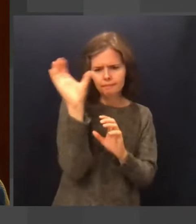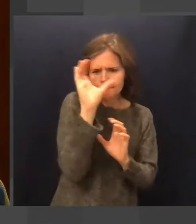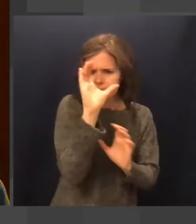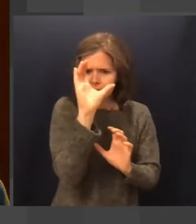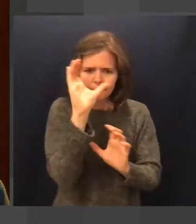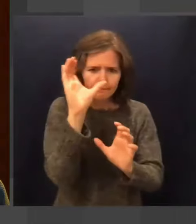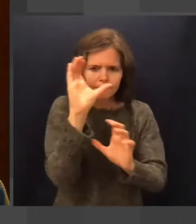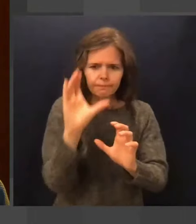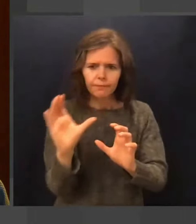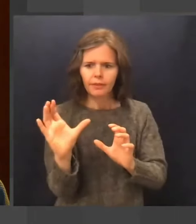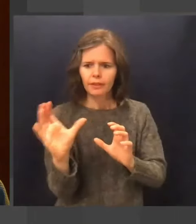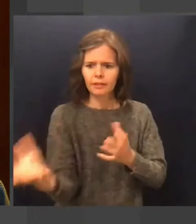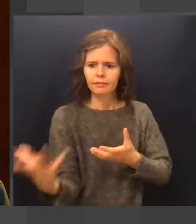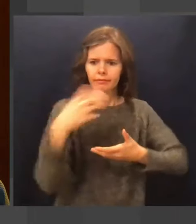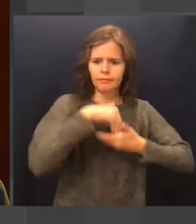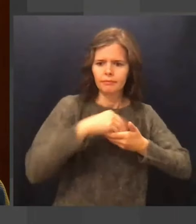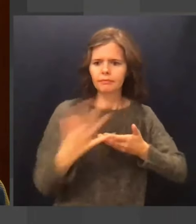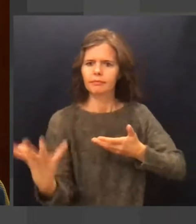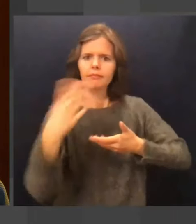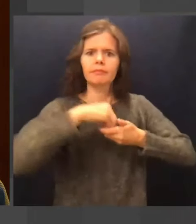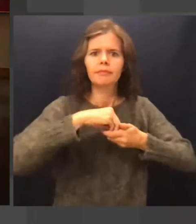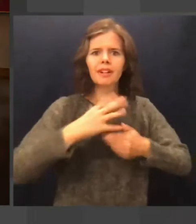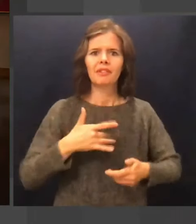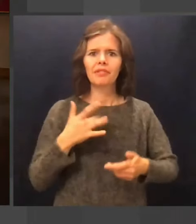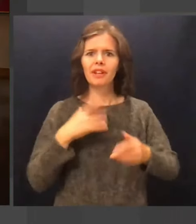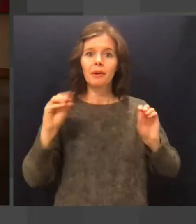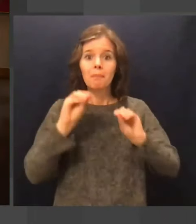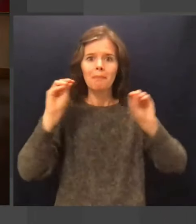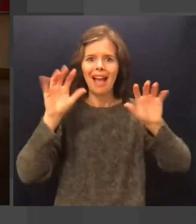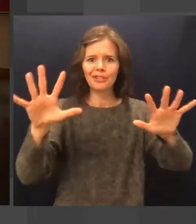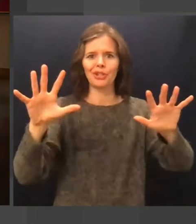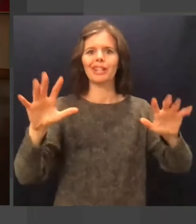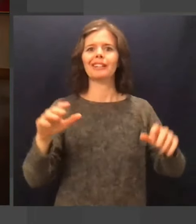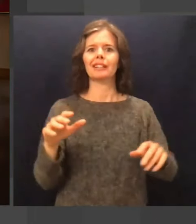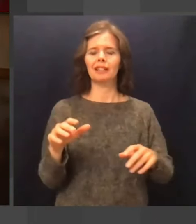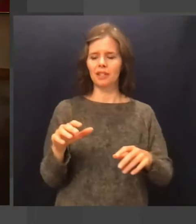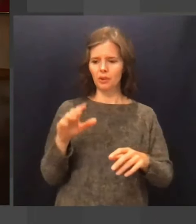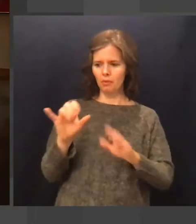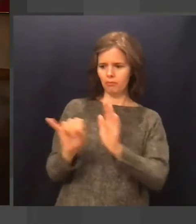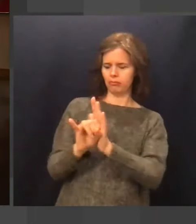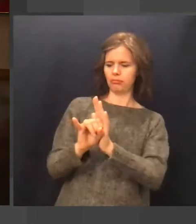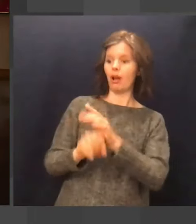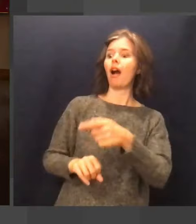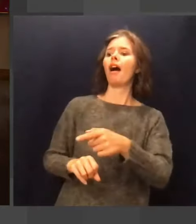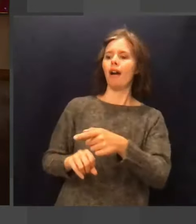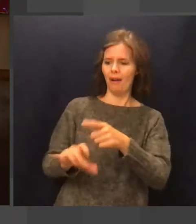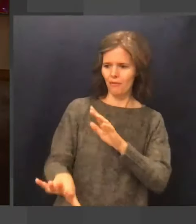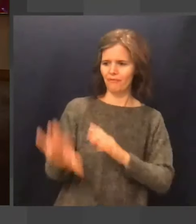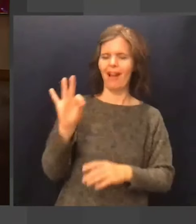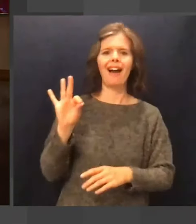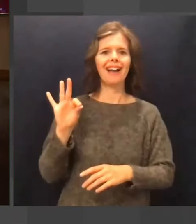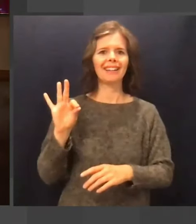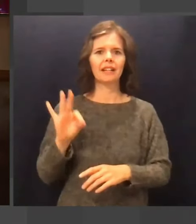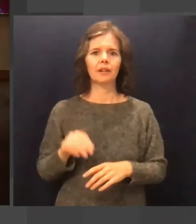WE WANT THEM TO BE QUITE RARE SO WHEN YOU FIND THEM IT'S GOING TO BE MAGICAL.